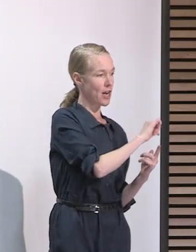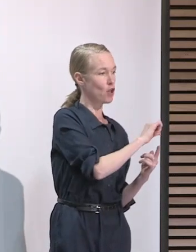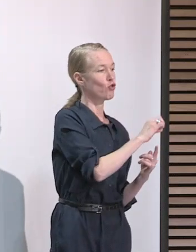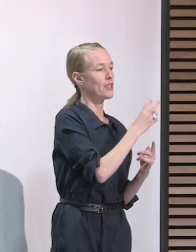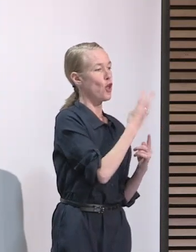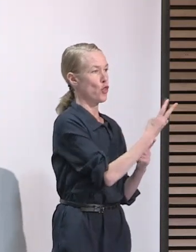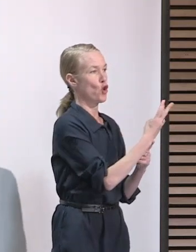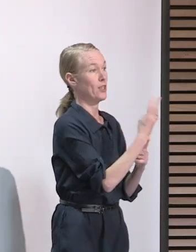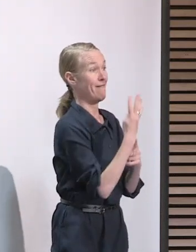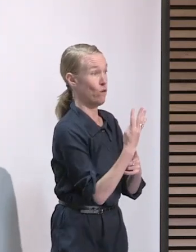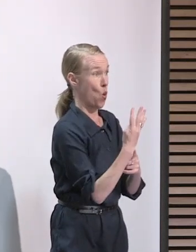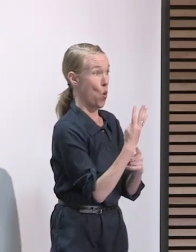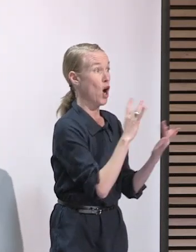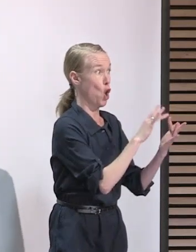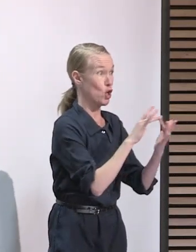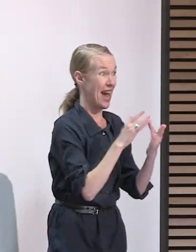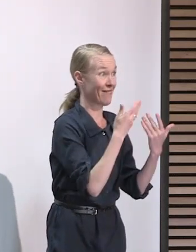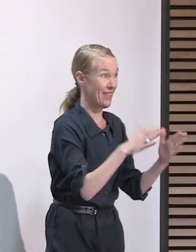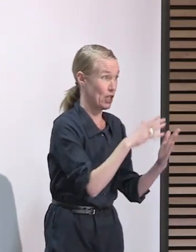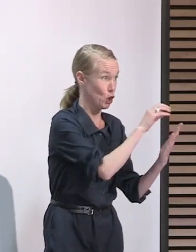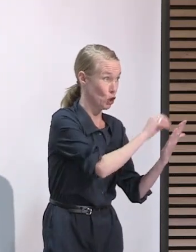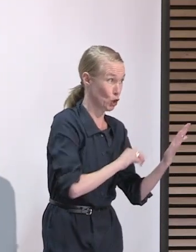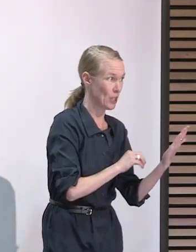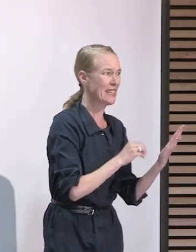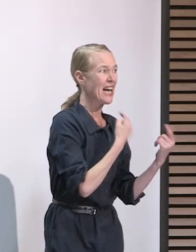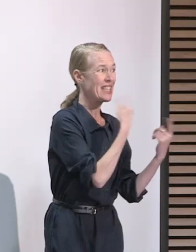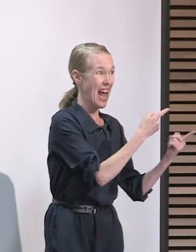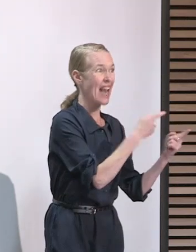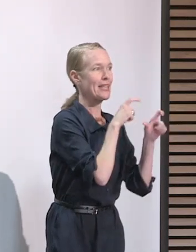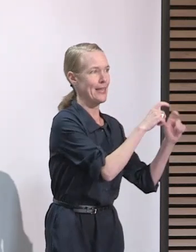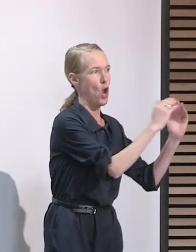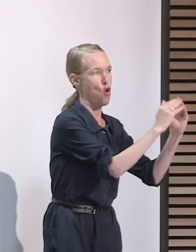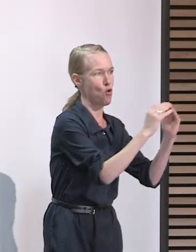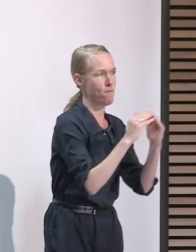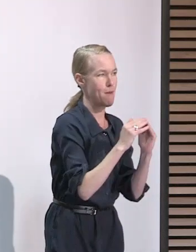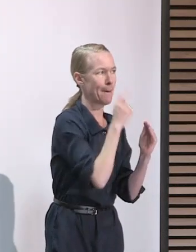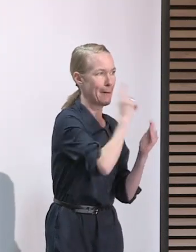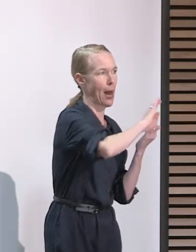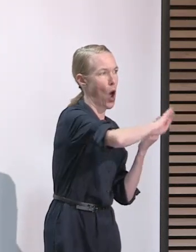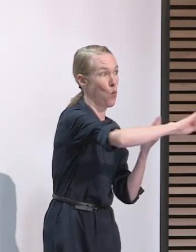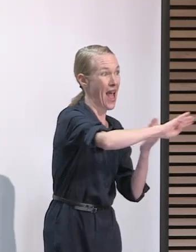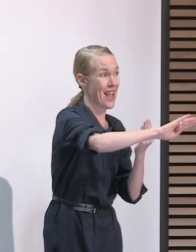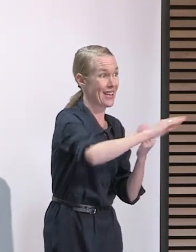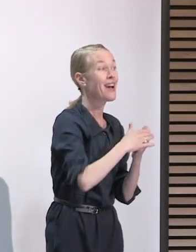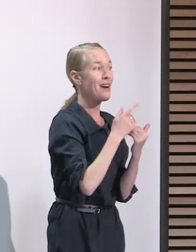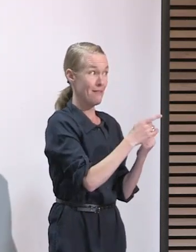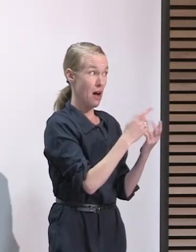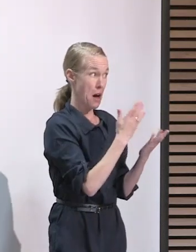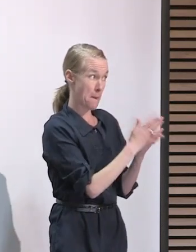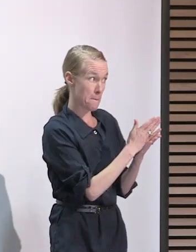contacts identified and 934 of those have been contacted by 10:00am this morning. Those